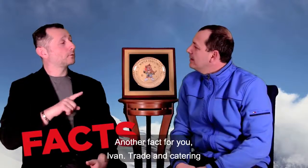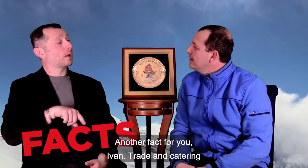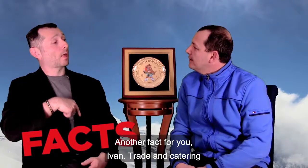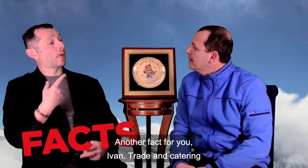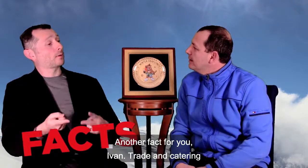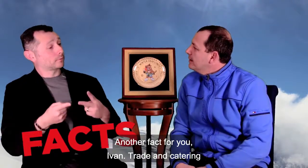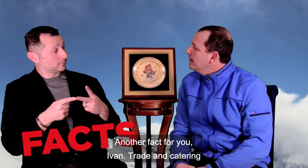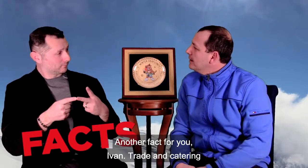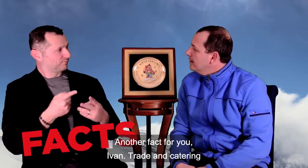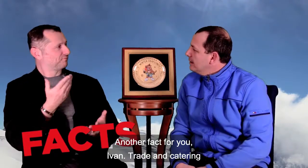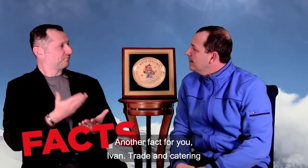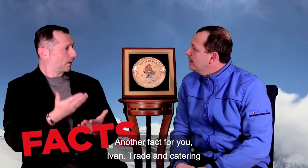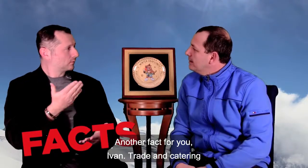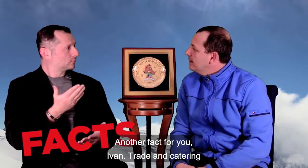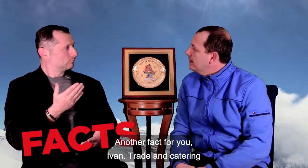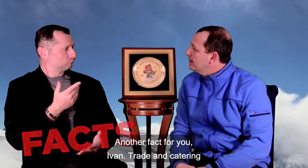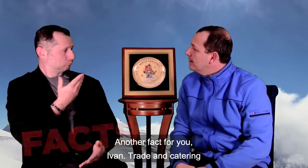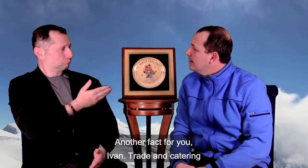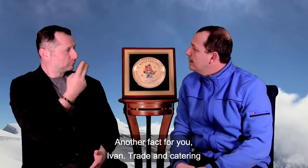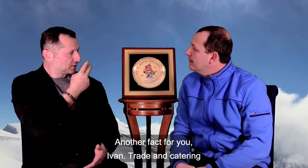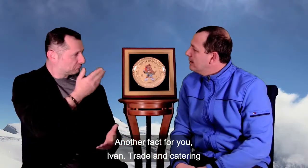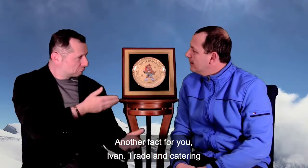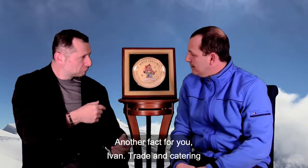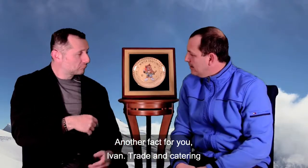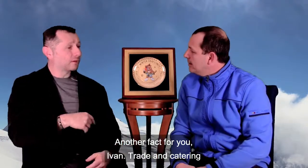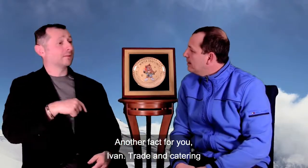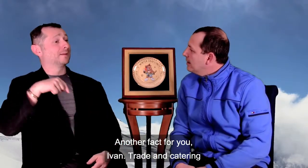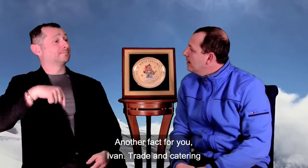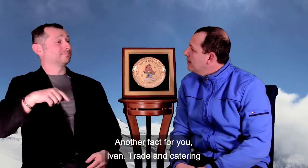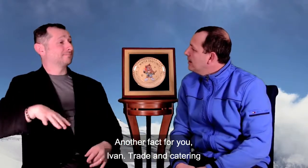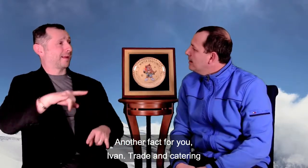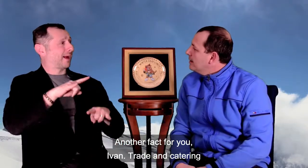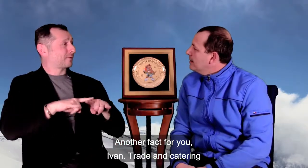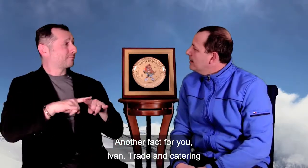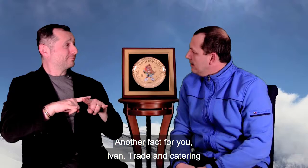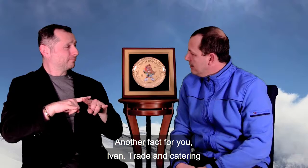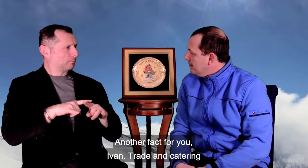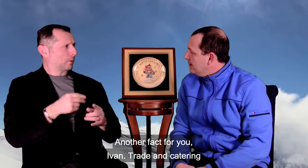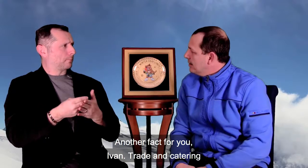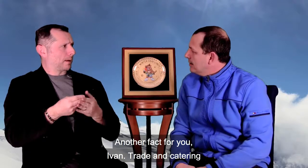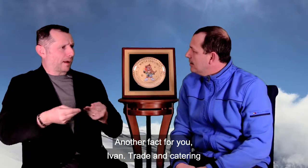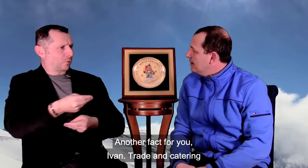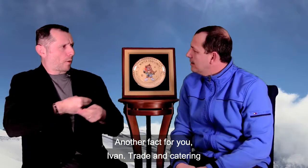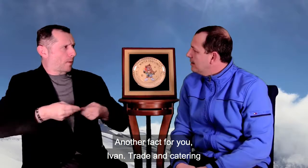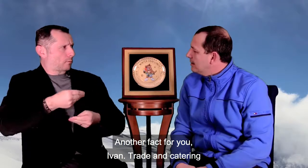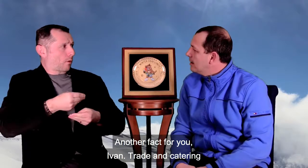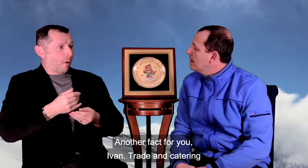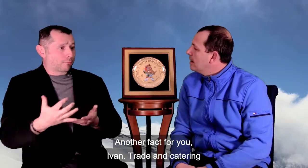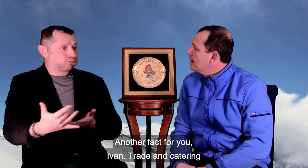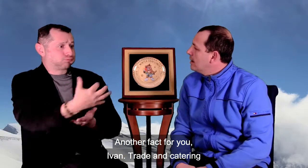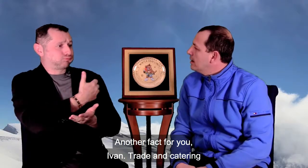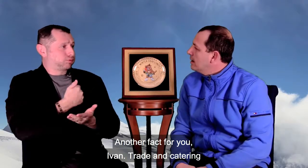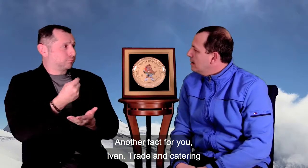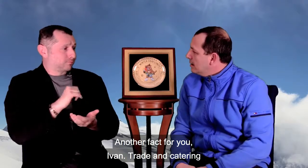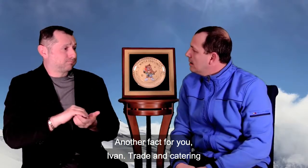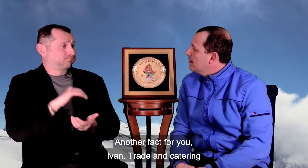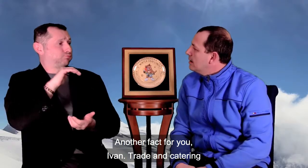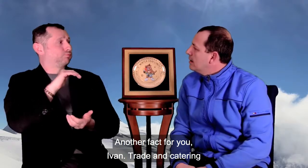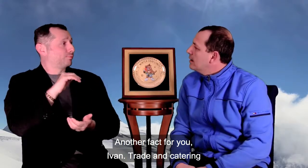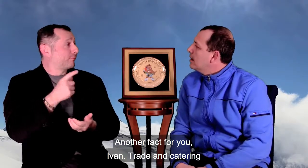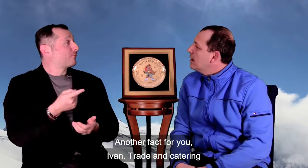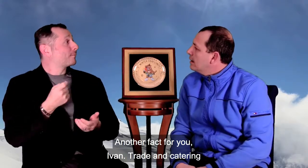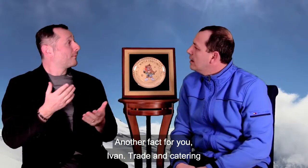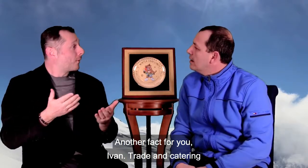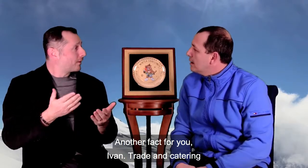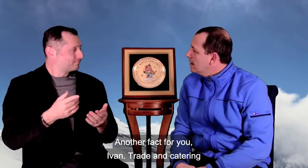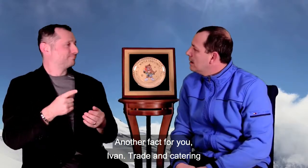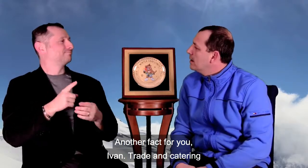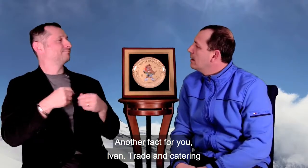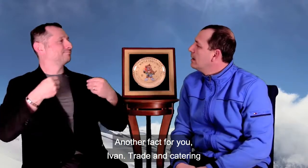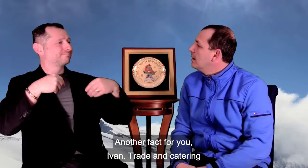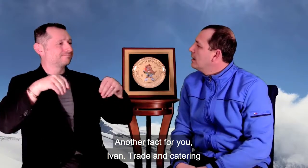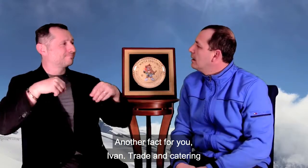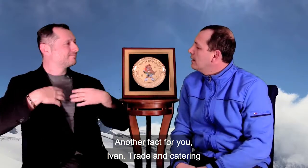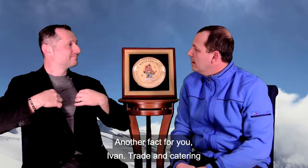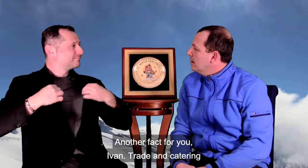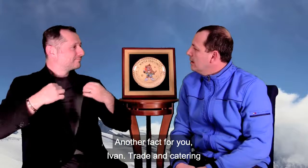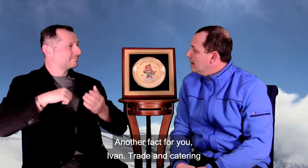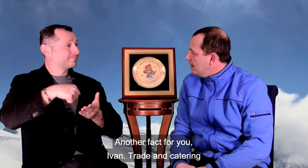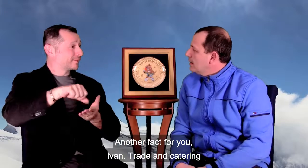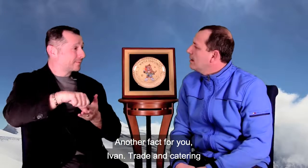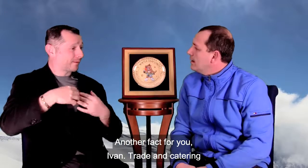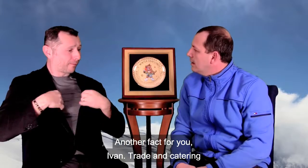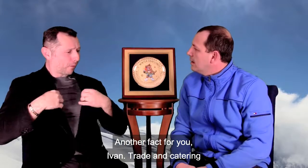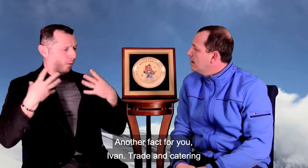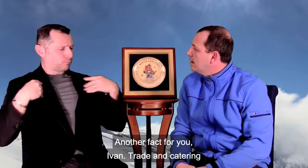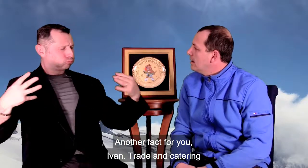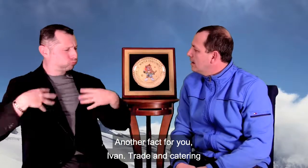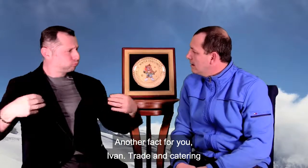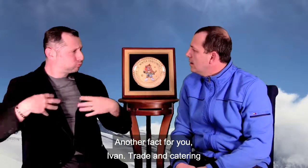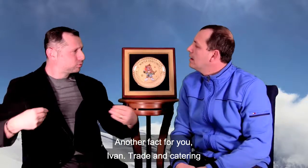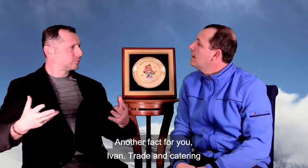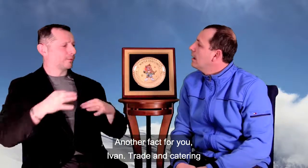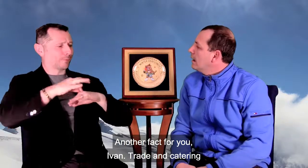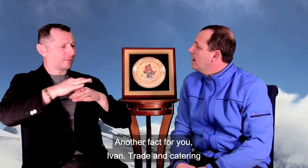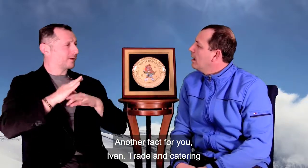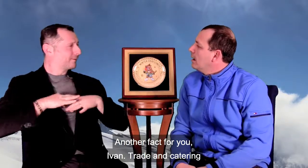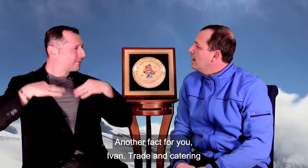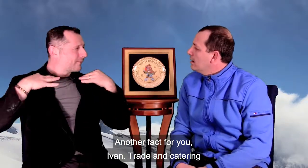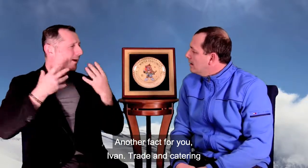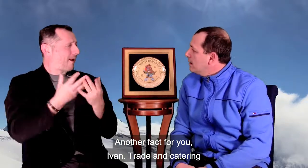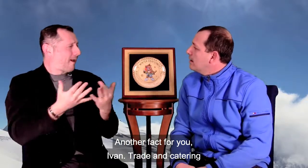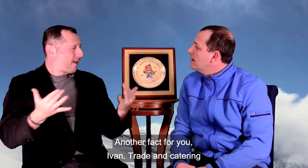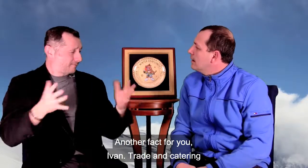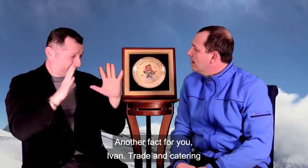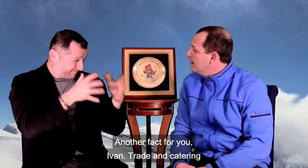Another fact for you, Ivan. Trade and catering